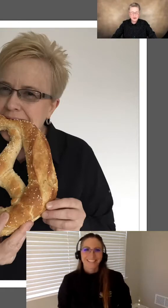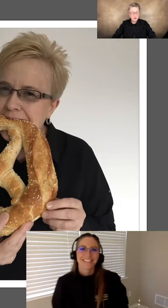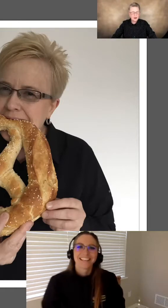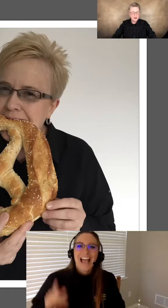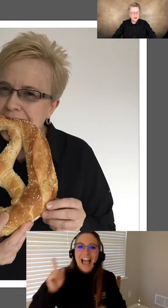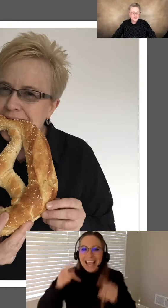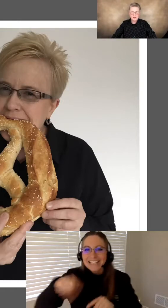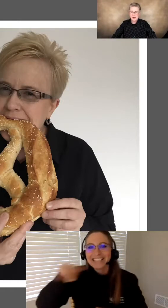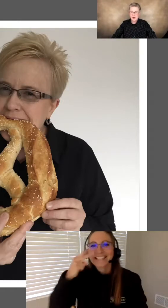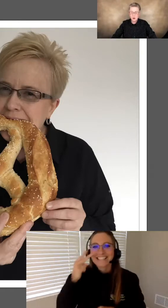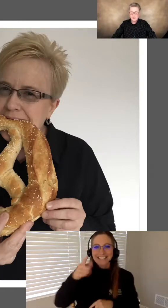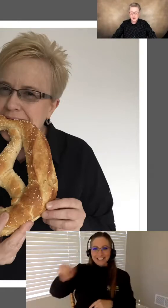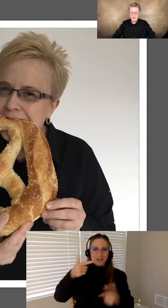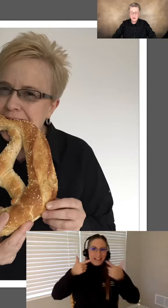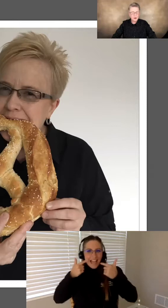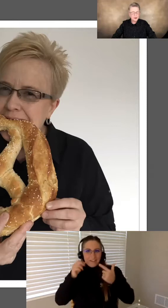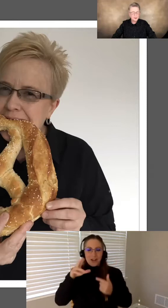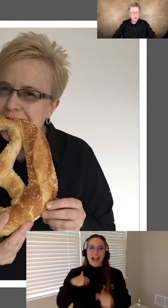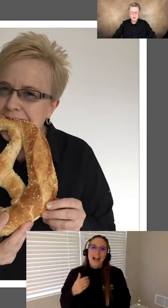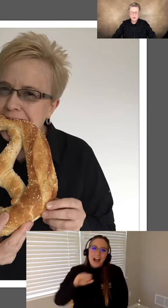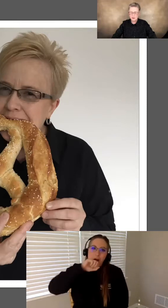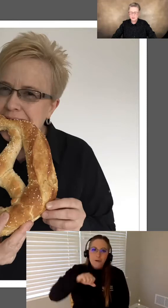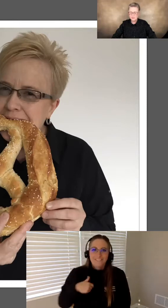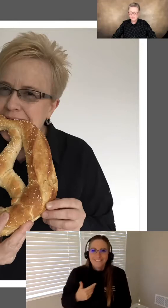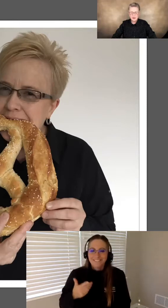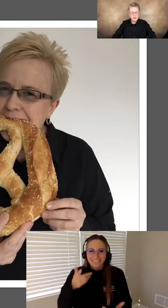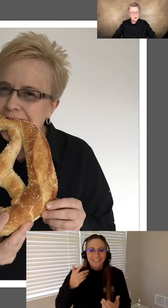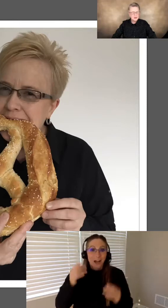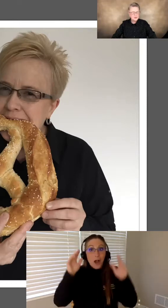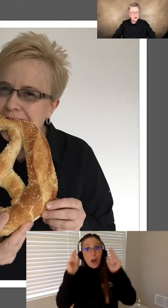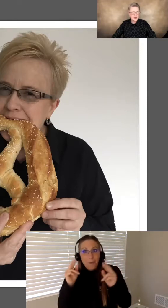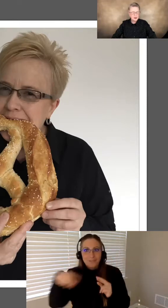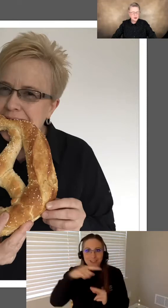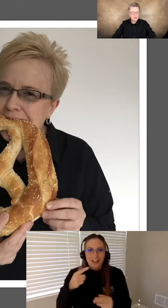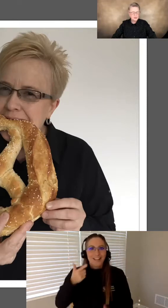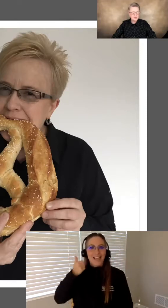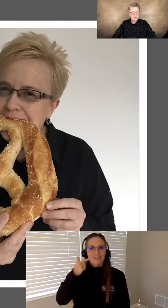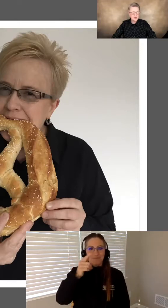or anything like that I hope you're laughing about my bread picture, it's very good and I